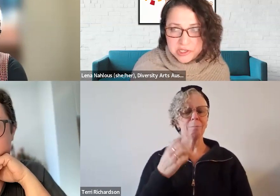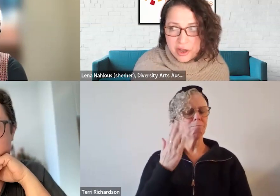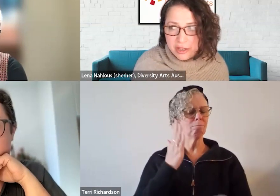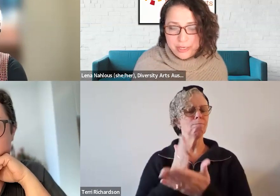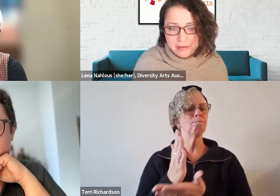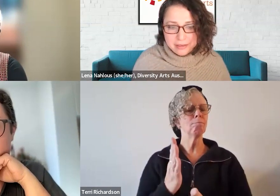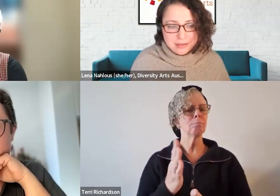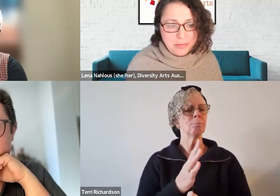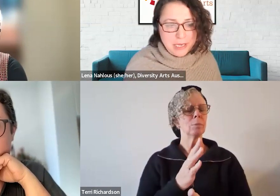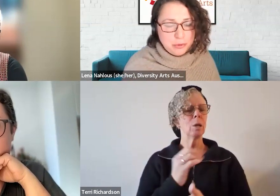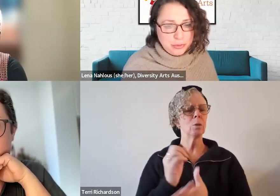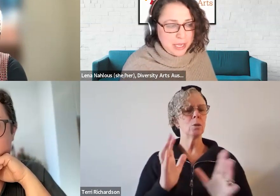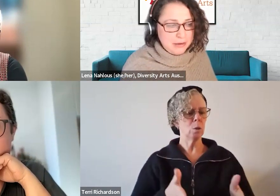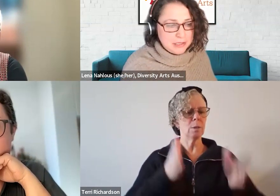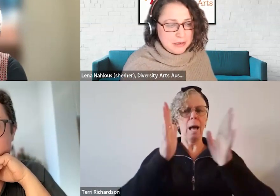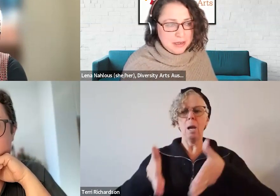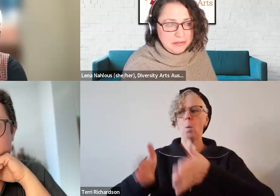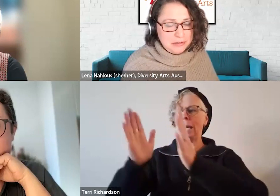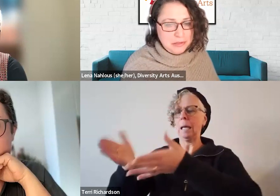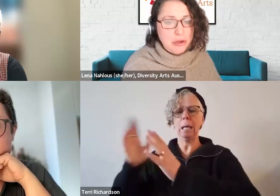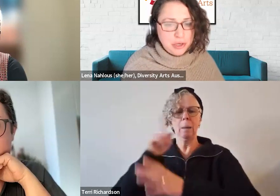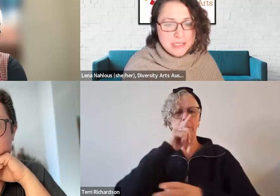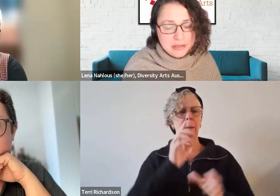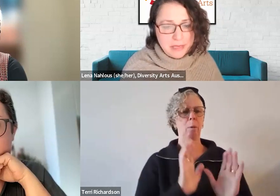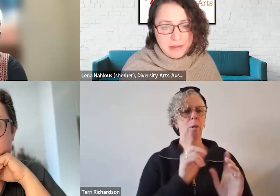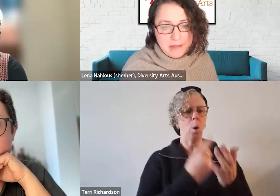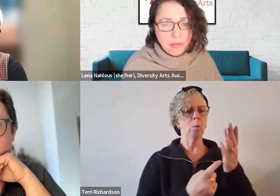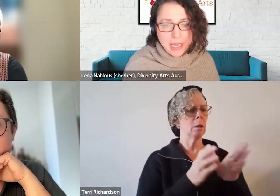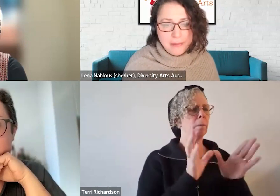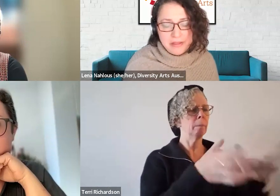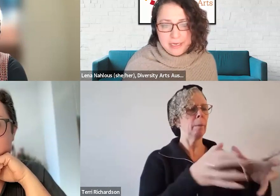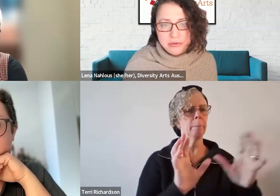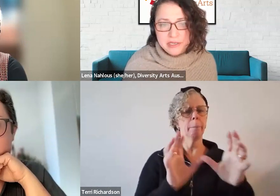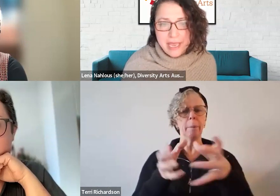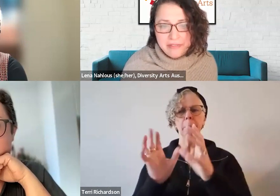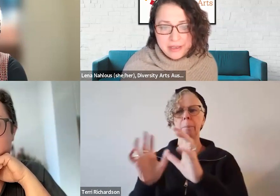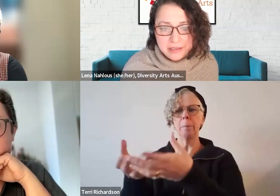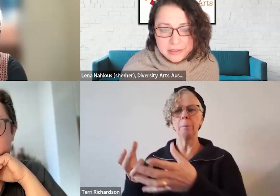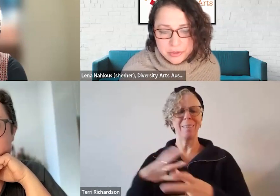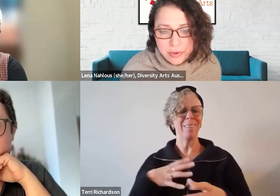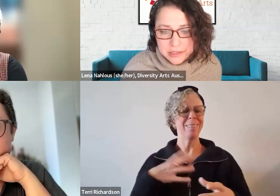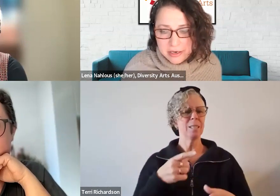not siloing people and tokenizing them in that way, but they need to also have that direct kind